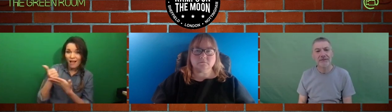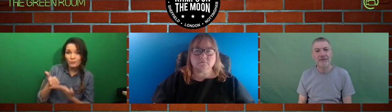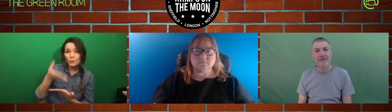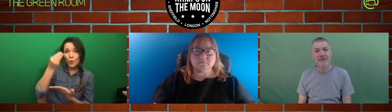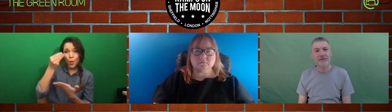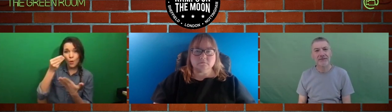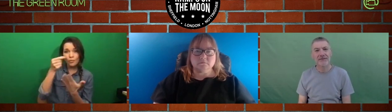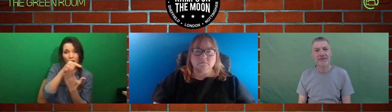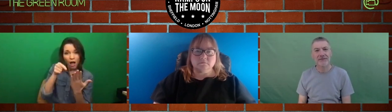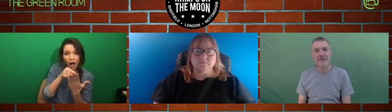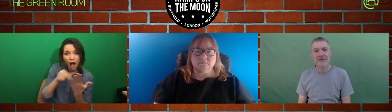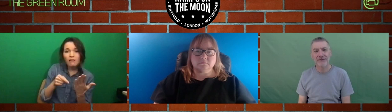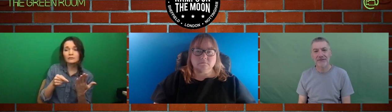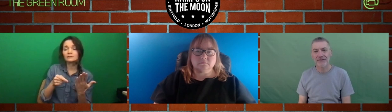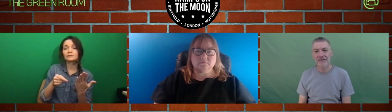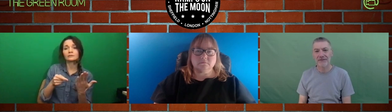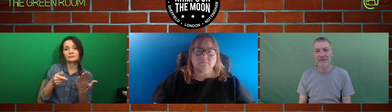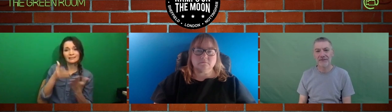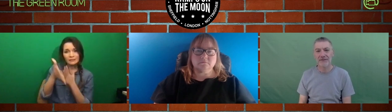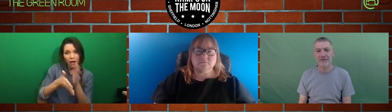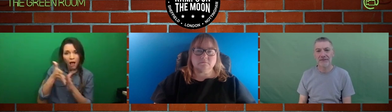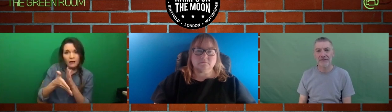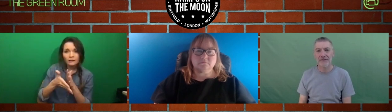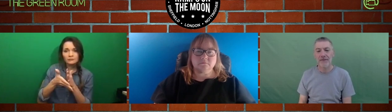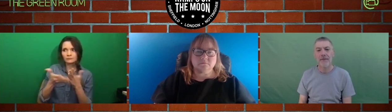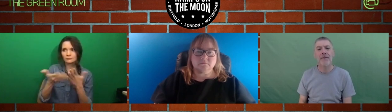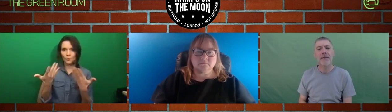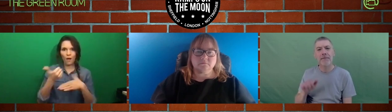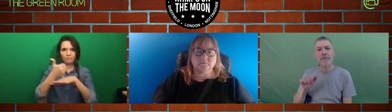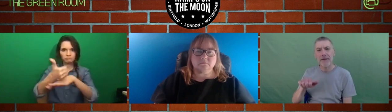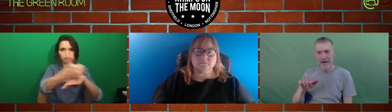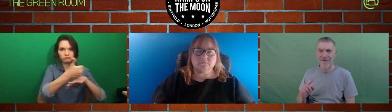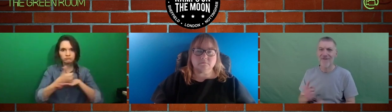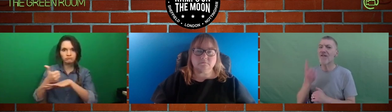blocking and things like that? The first time I got the script Amy helped me